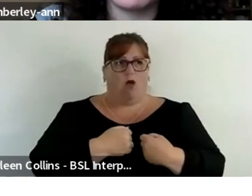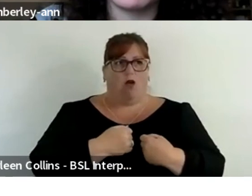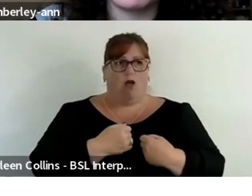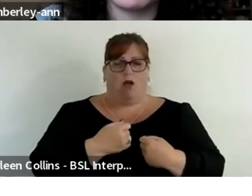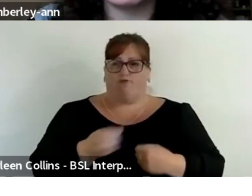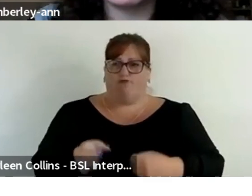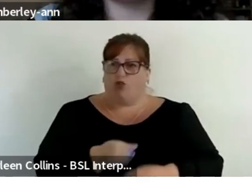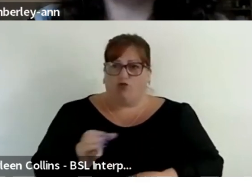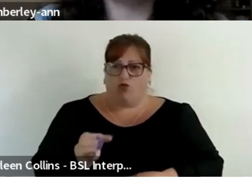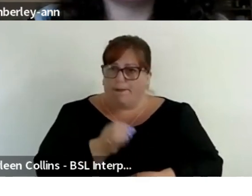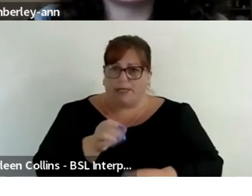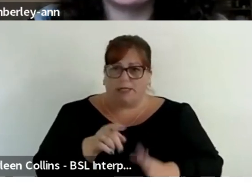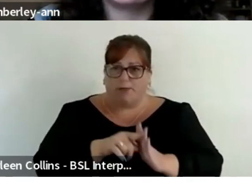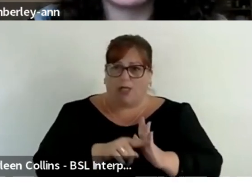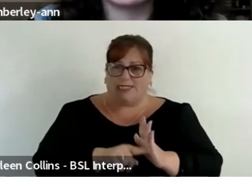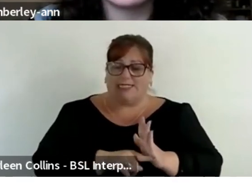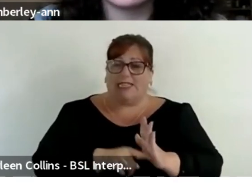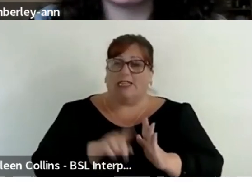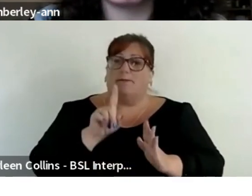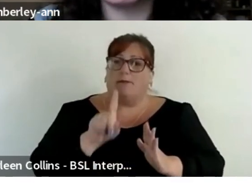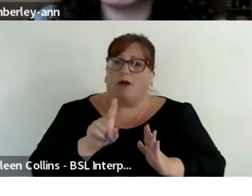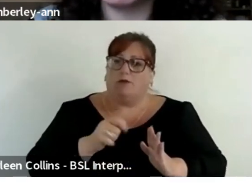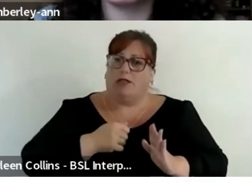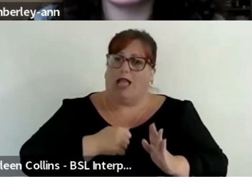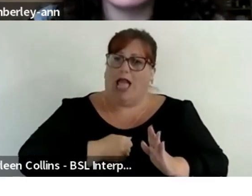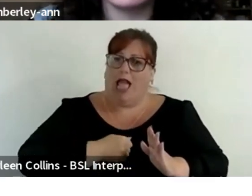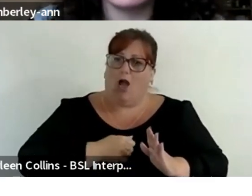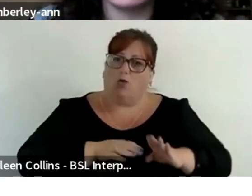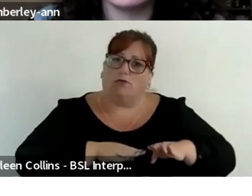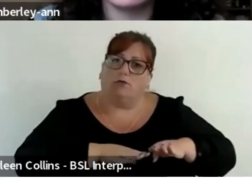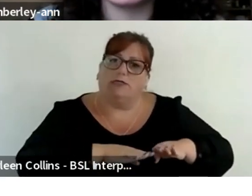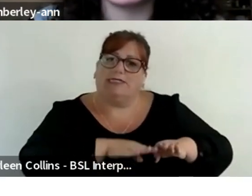Our standard process for many roles is an interview process.